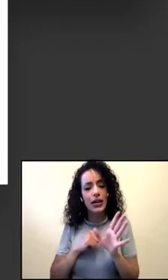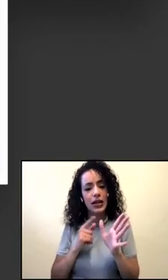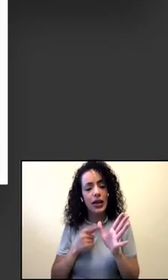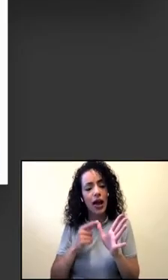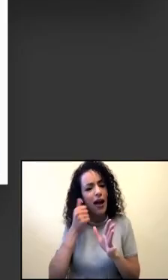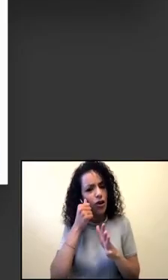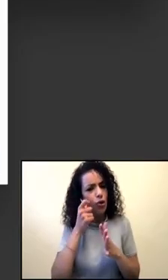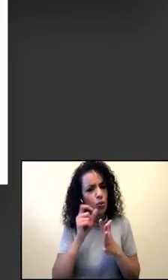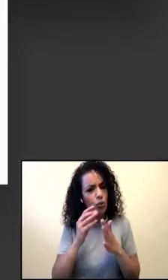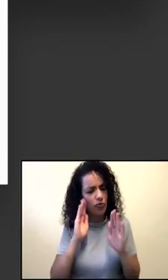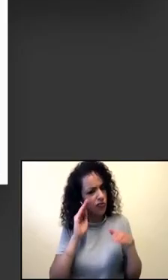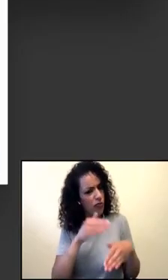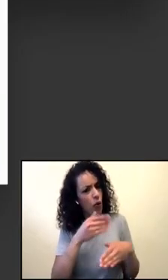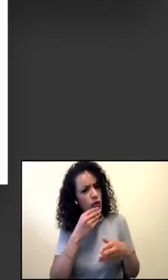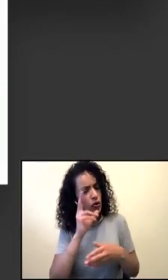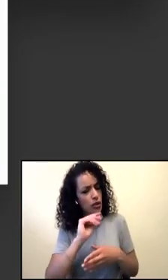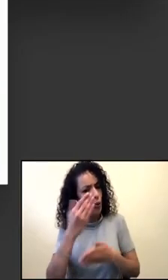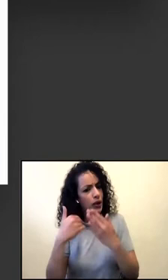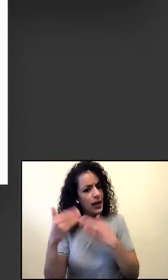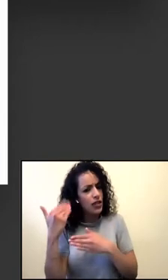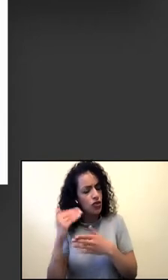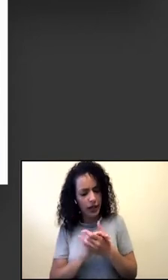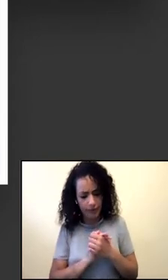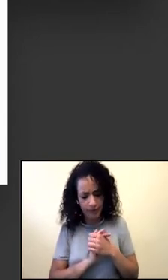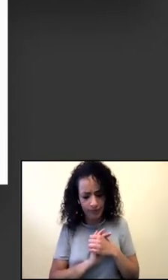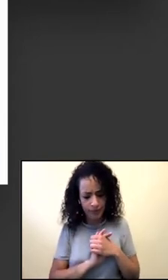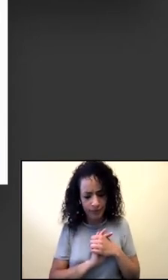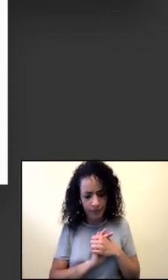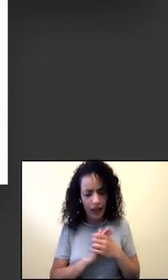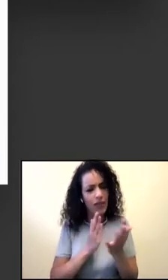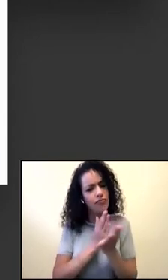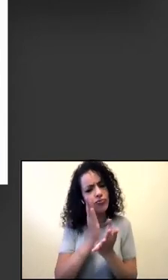and also navigating all the different, all various forms of archiving. And I was really interested to